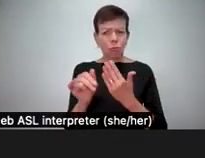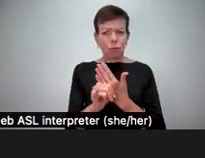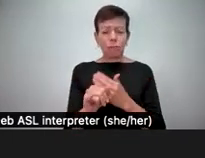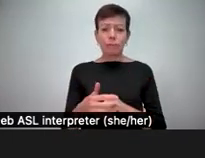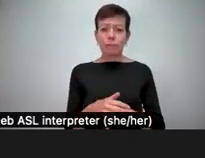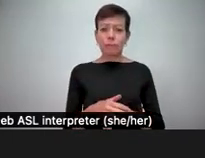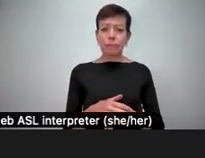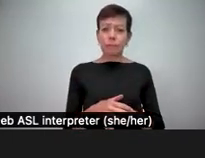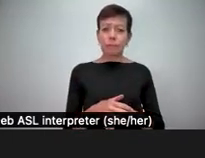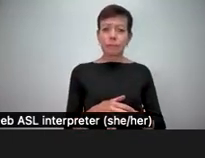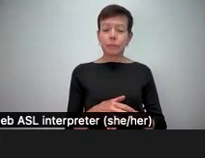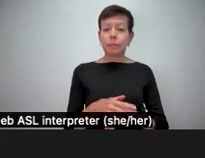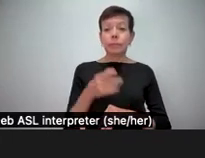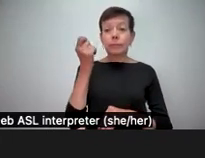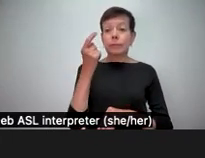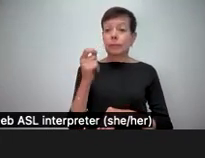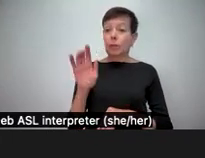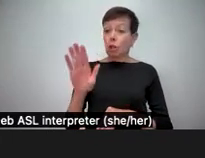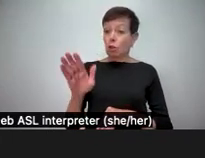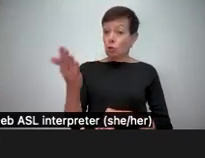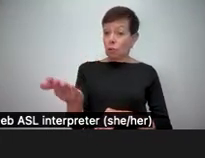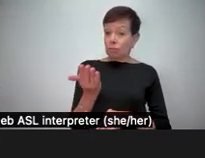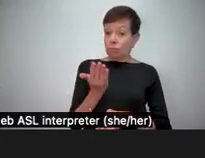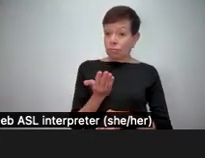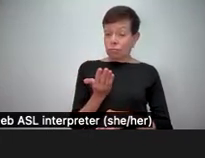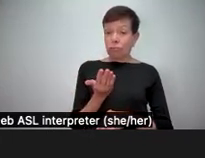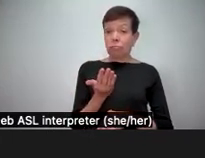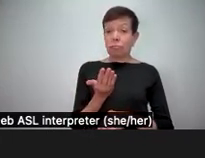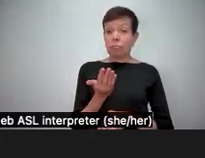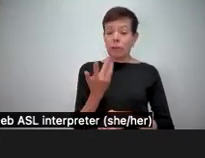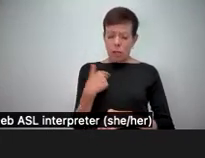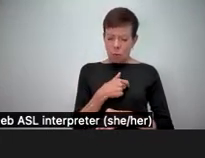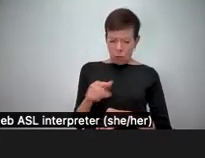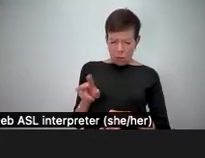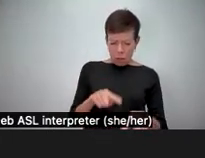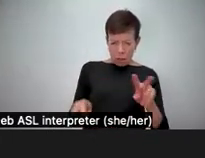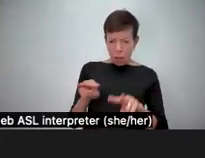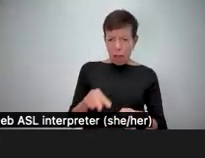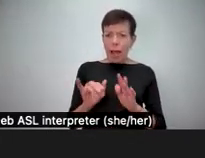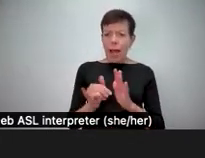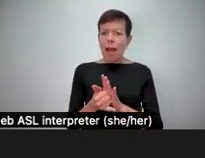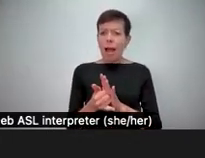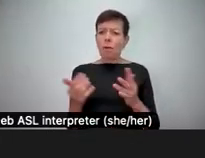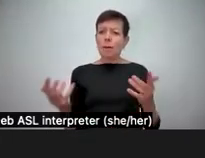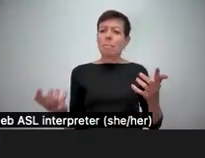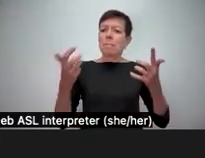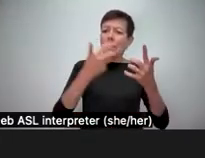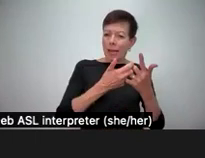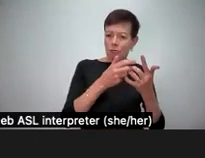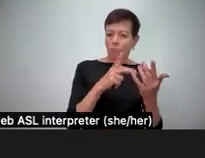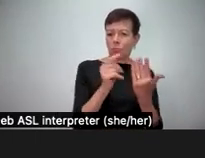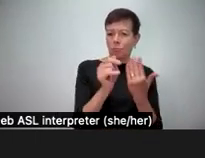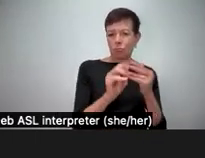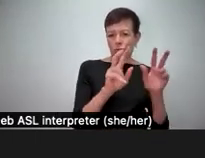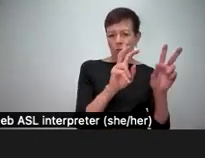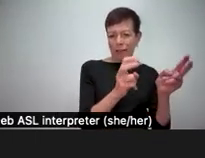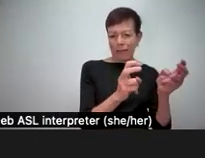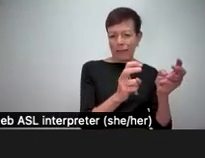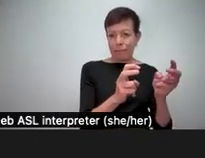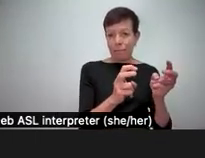these submissions will be evaluated on how well the project relates to the chosen project theme.